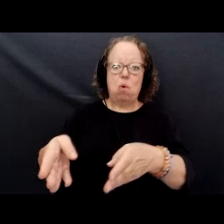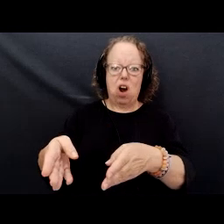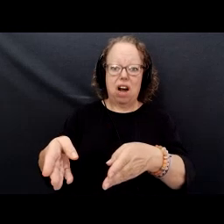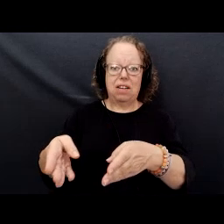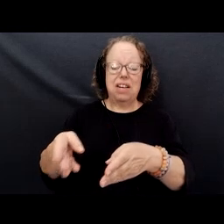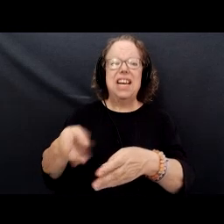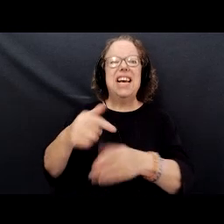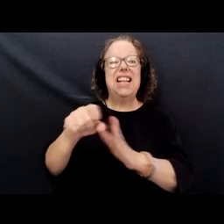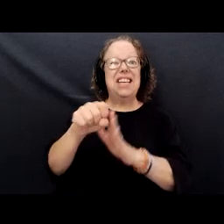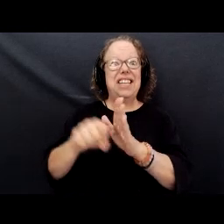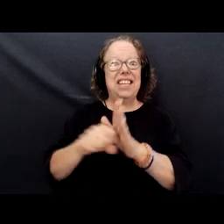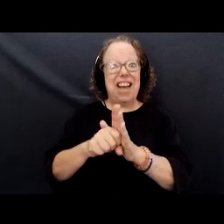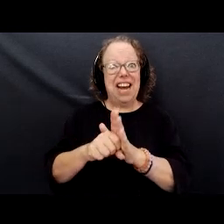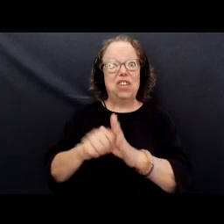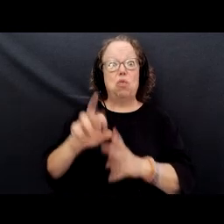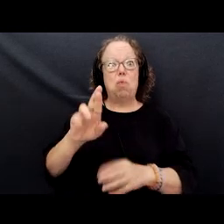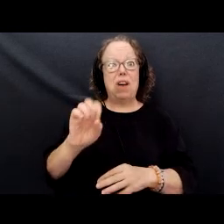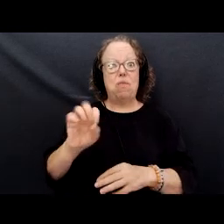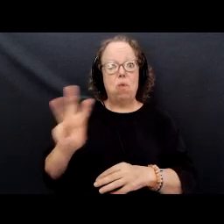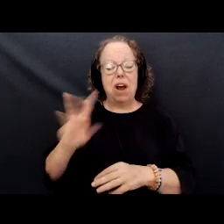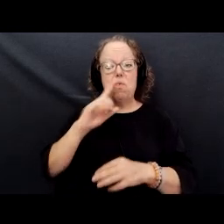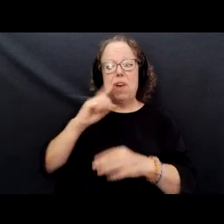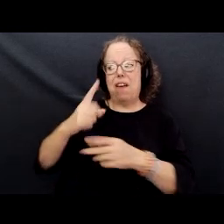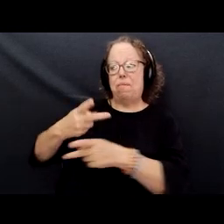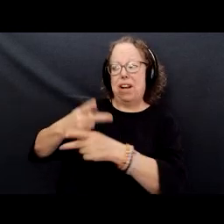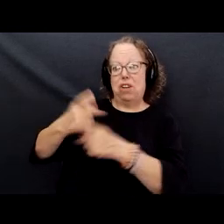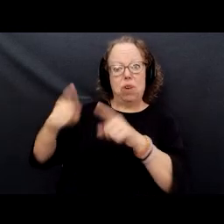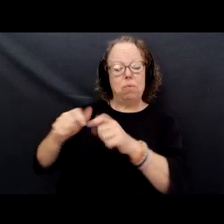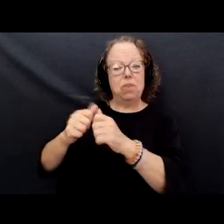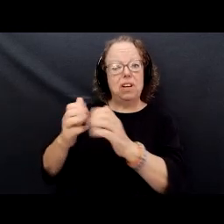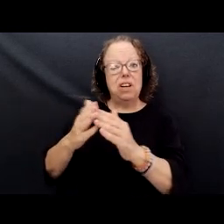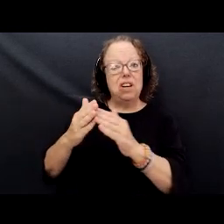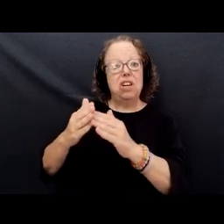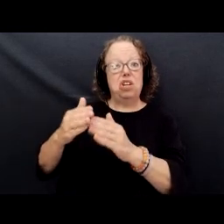Instead AOT has maintenance agreements with municipalities to handle this responsibility.